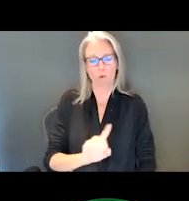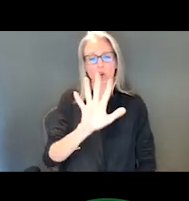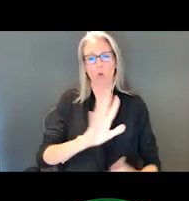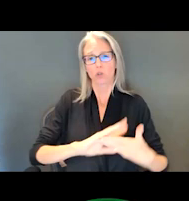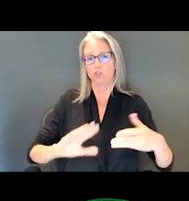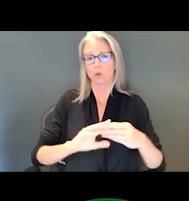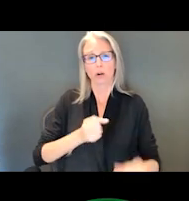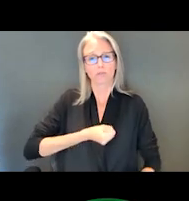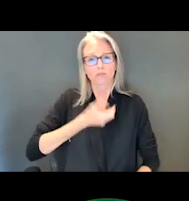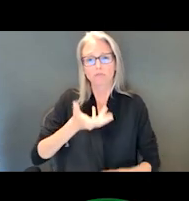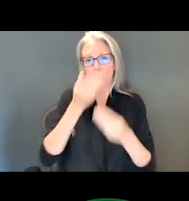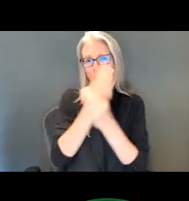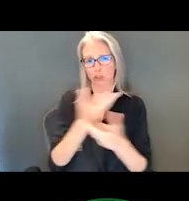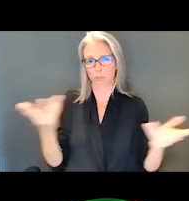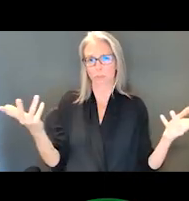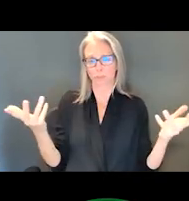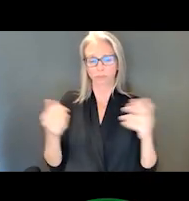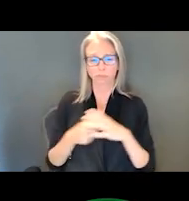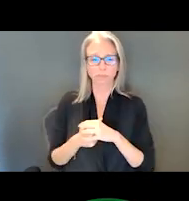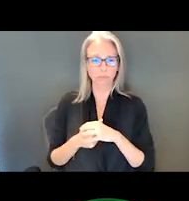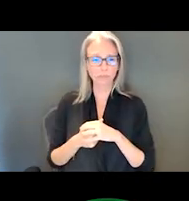so strongly even through these virtual platforms.